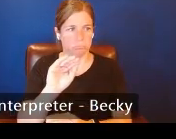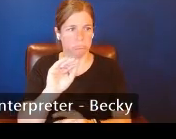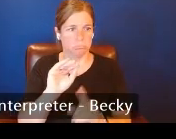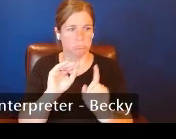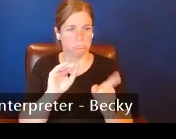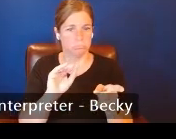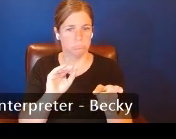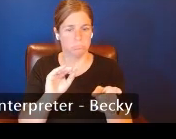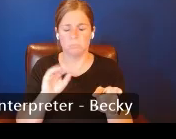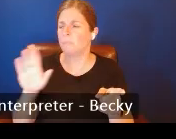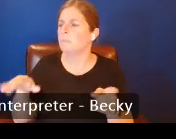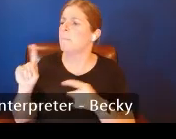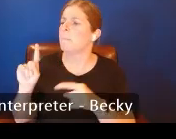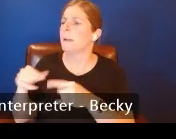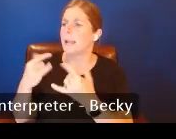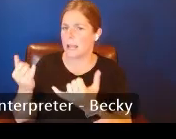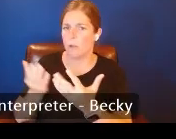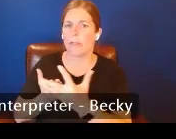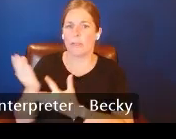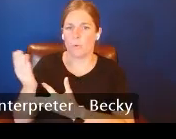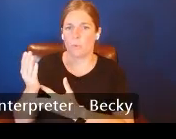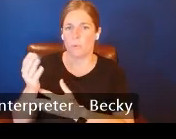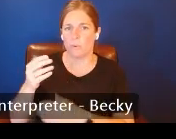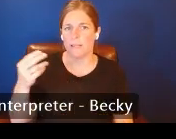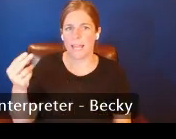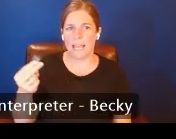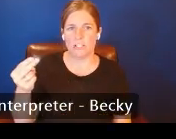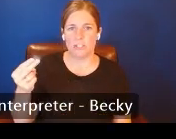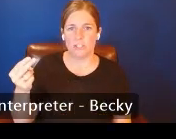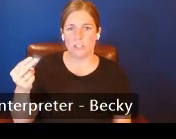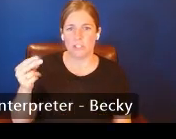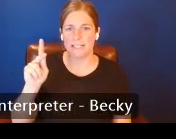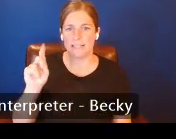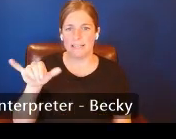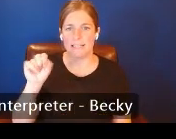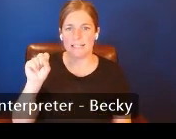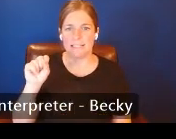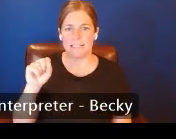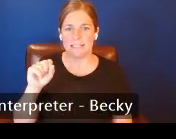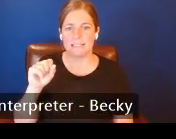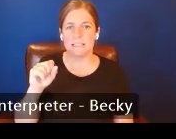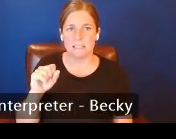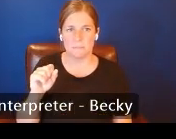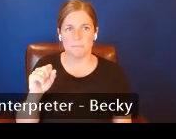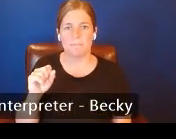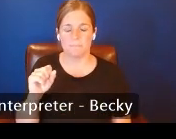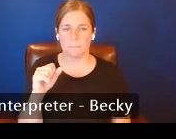And then if you go through the H keys, you have headings. Search results, heading level 2. Sure.